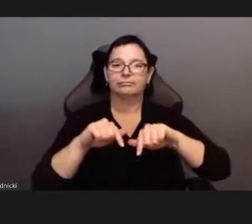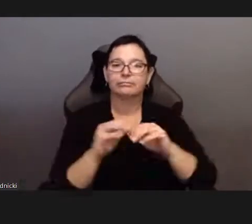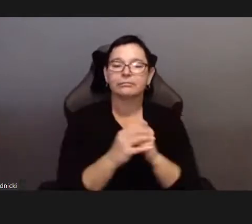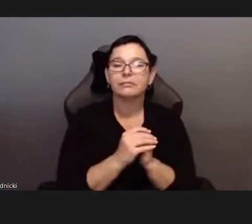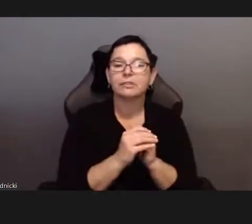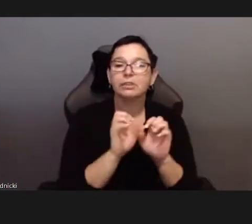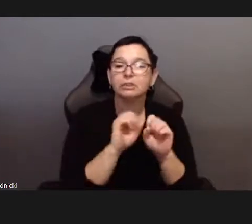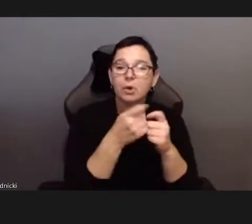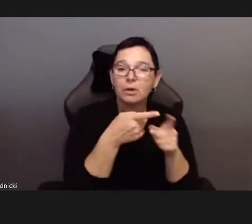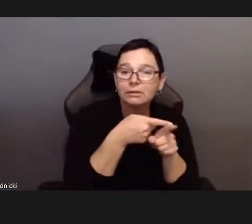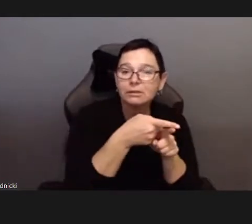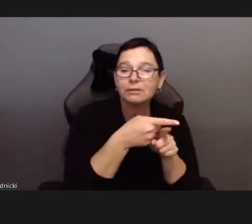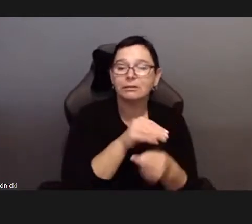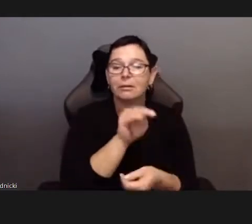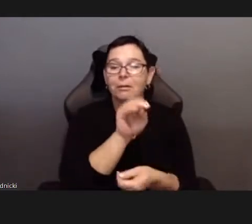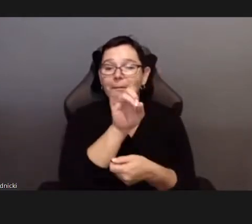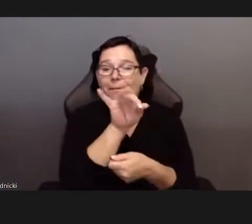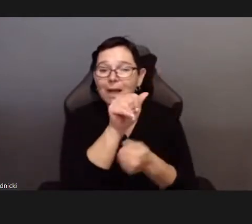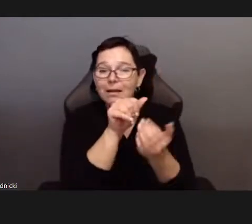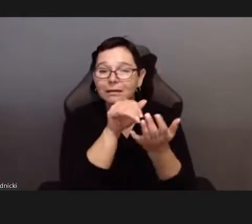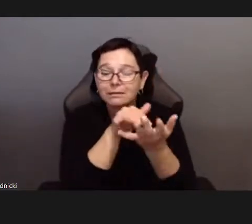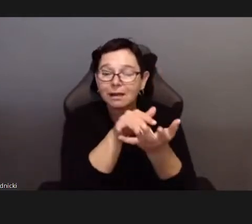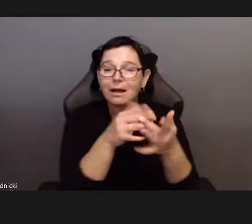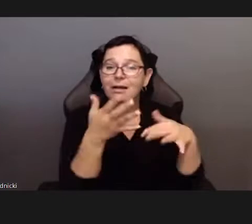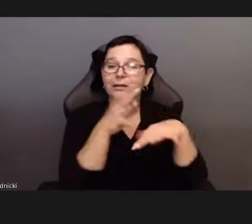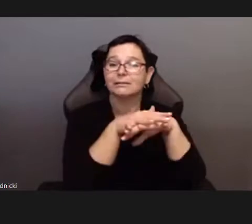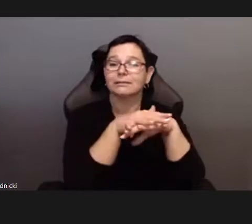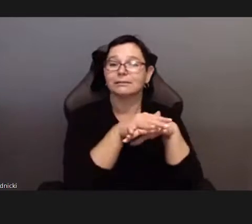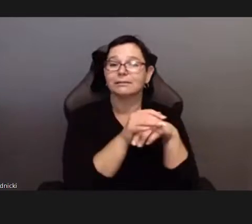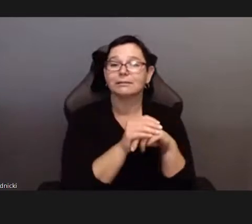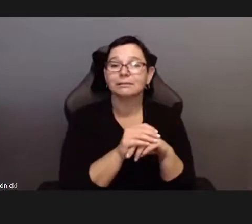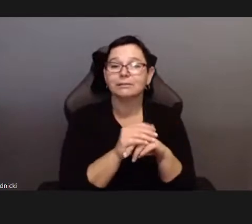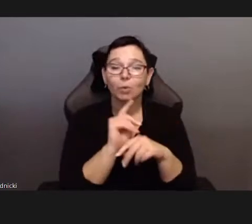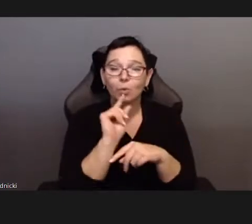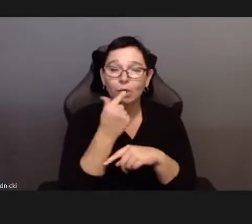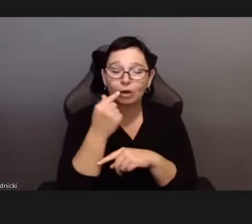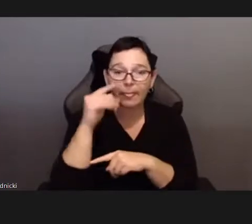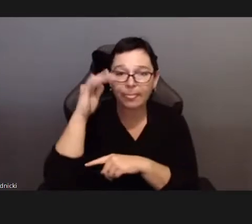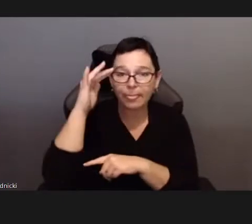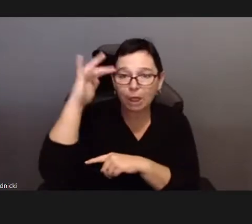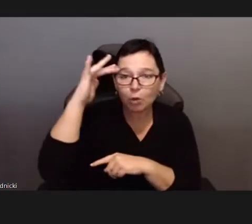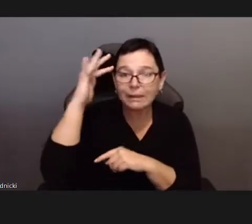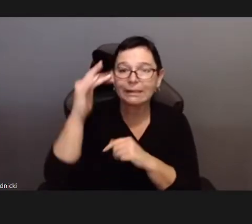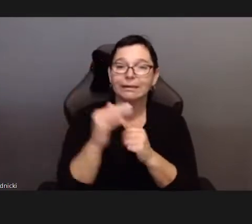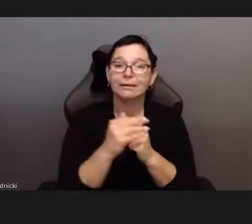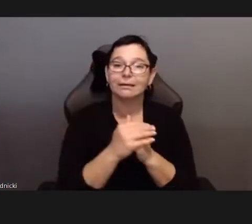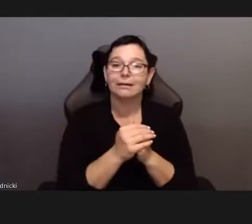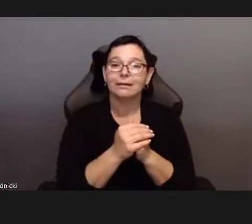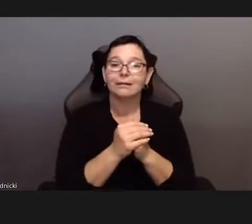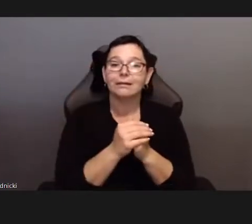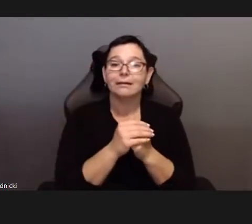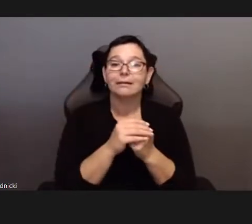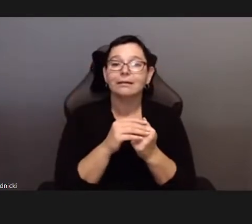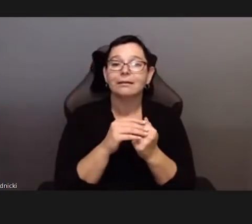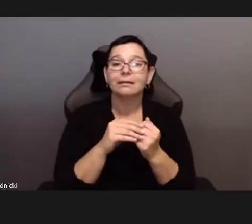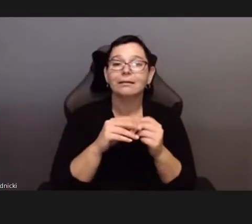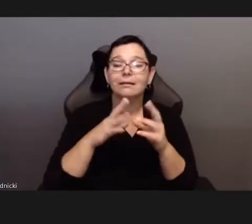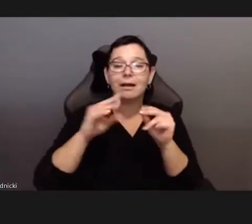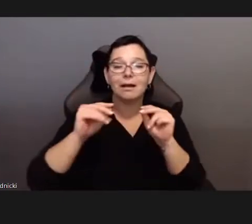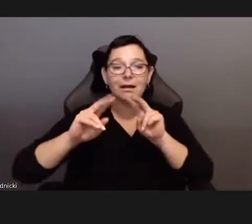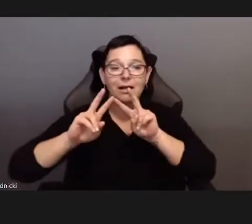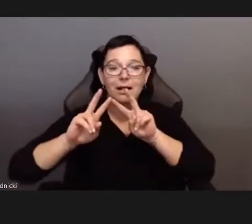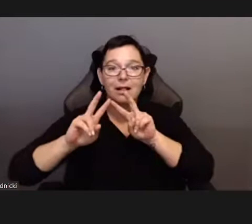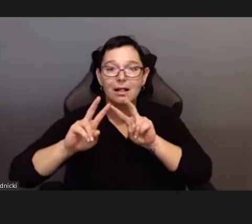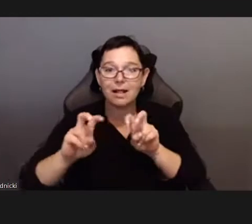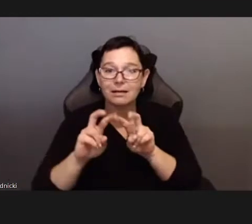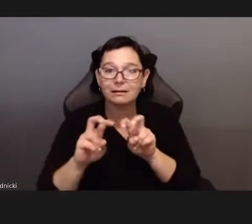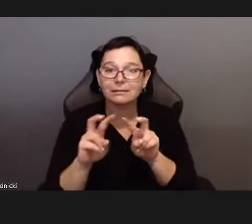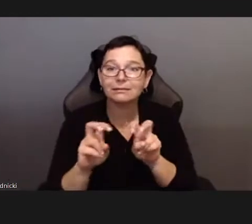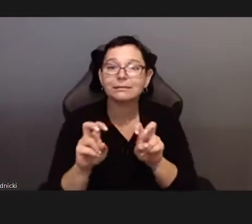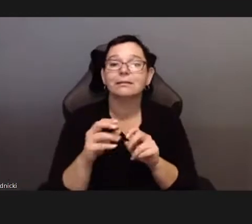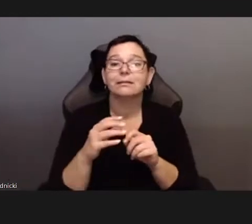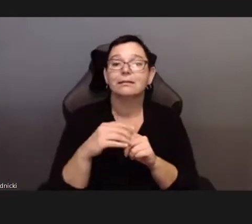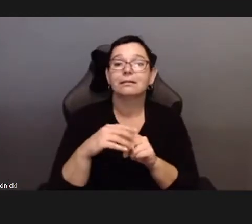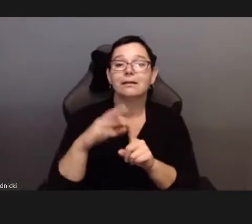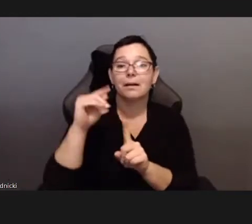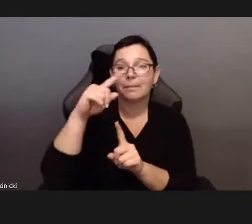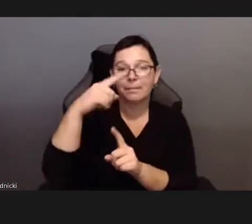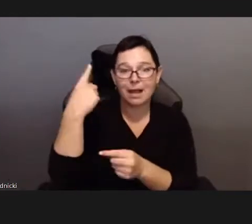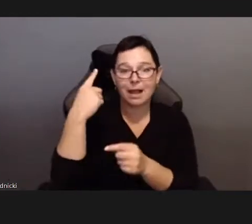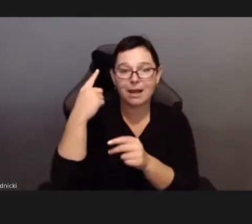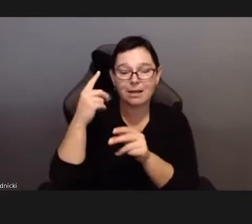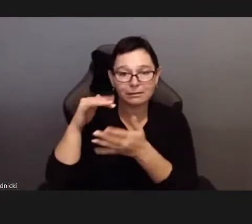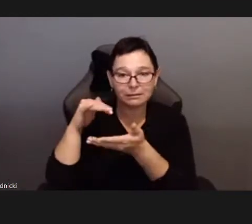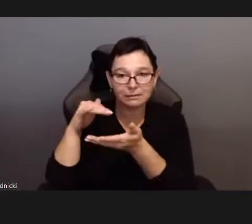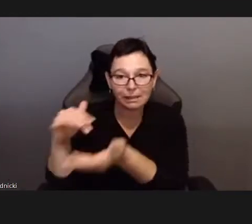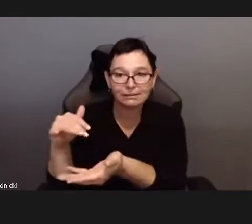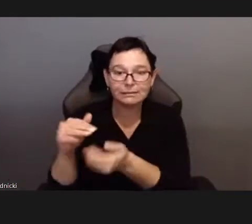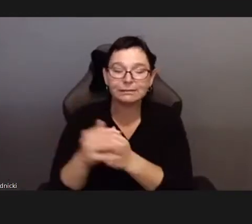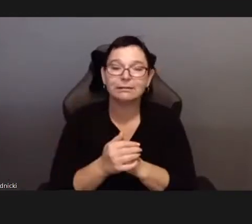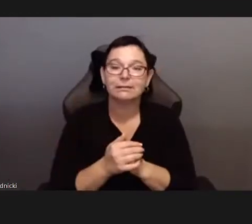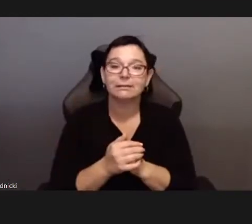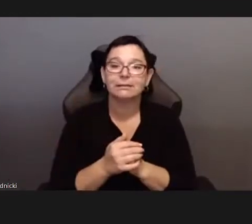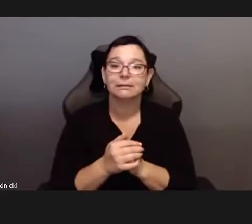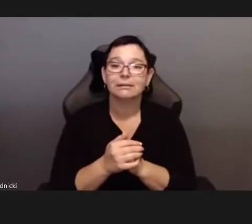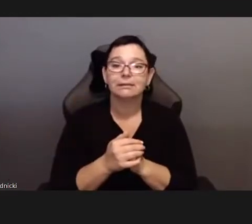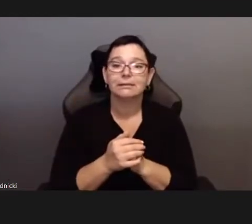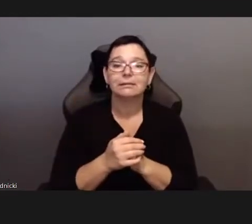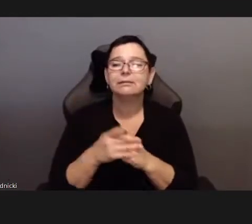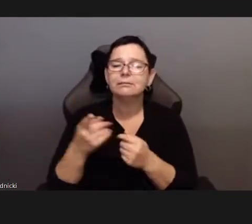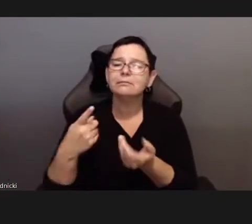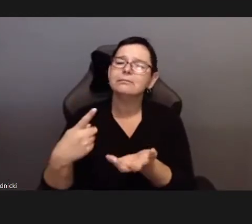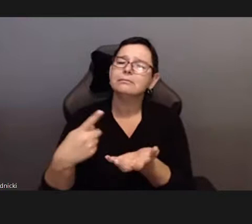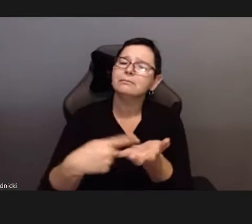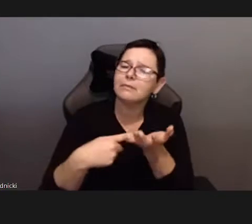This series exemplifies that many of the school’s commitments, and under Dr. Varghese’s direction,